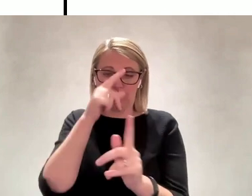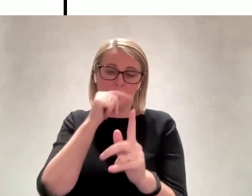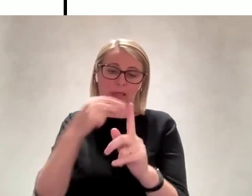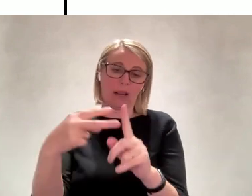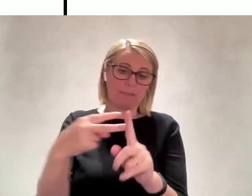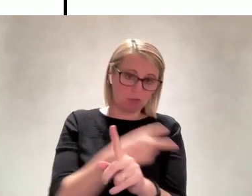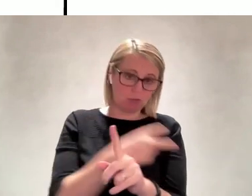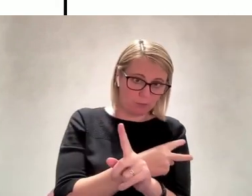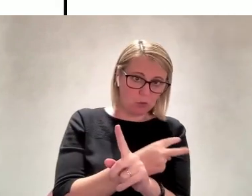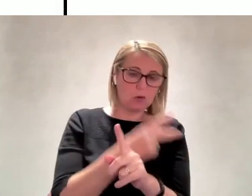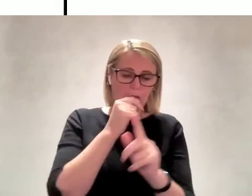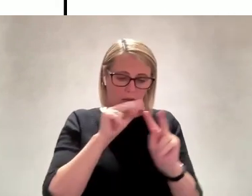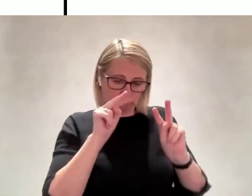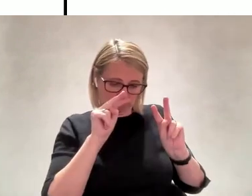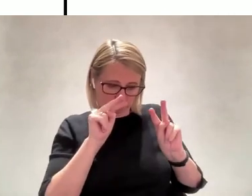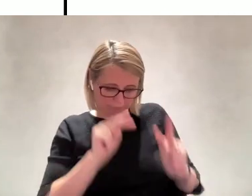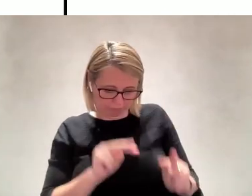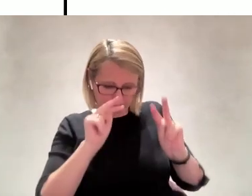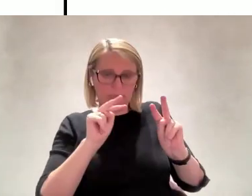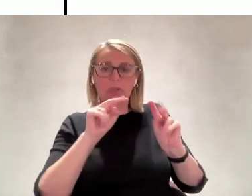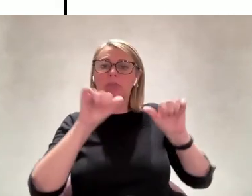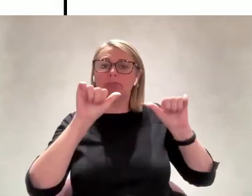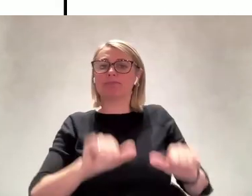be reviewed and validated by a person.